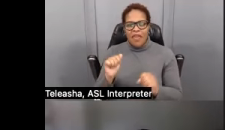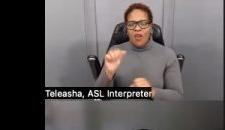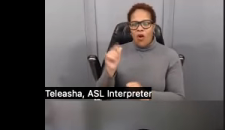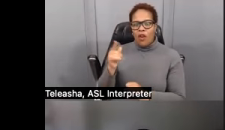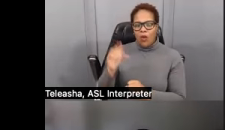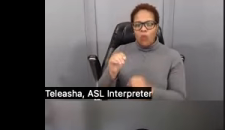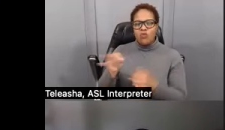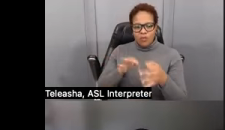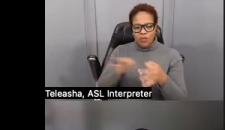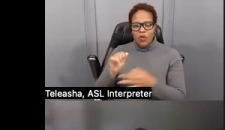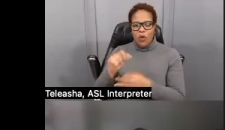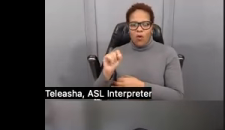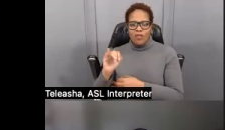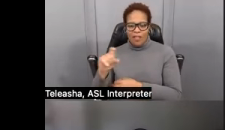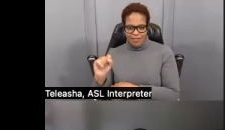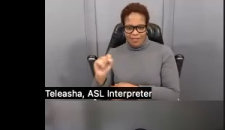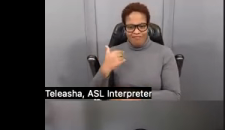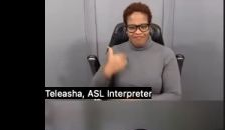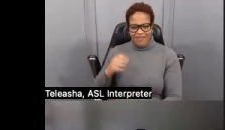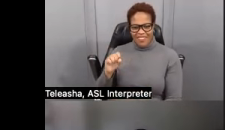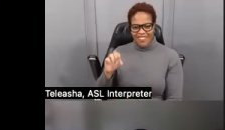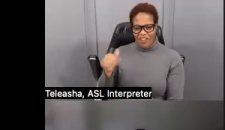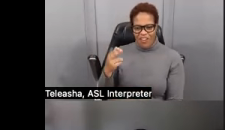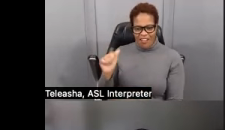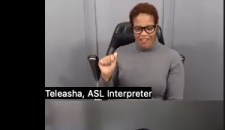and VSA at the Kennedy Center. I will be assisting moderating today